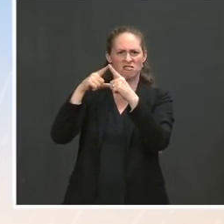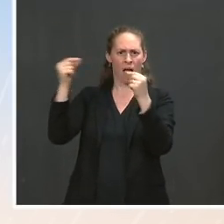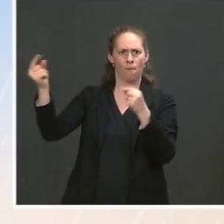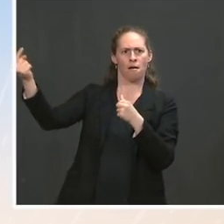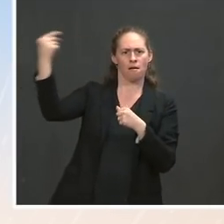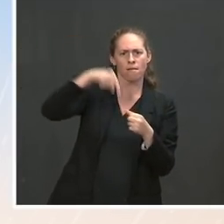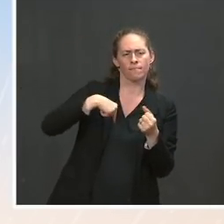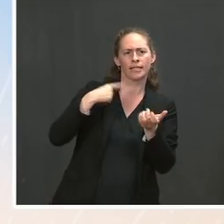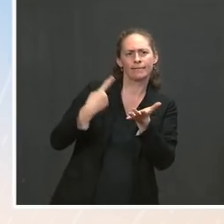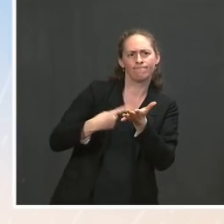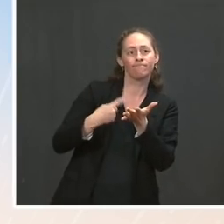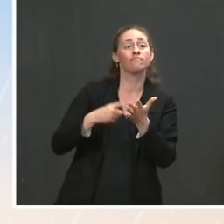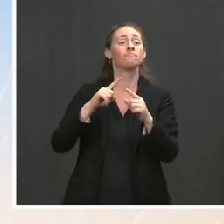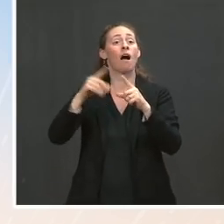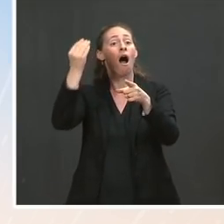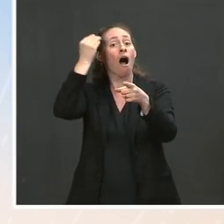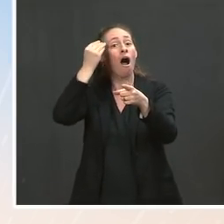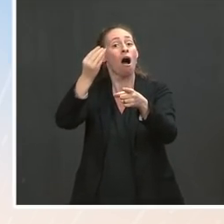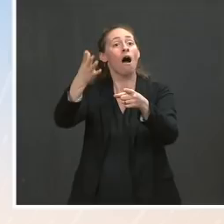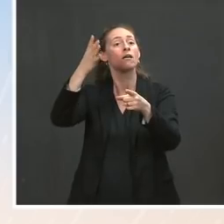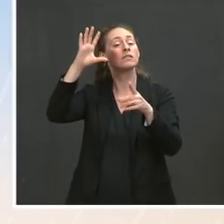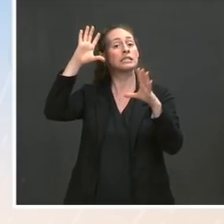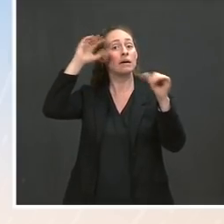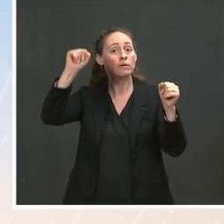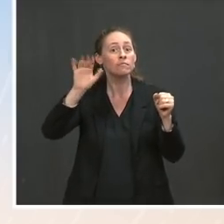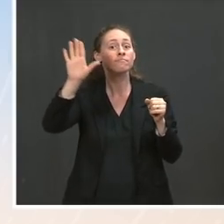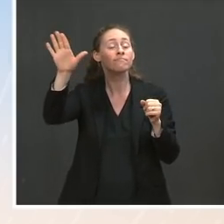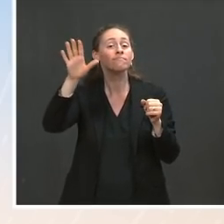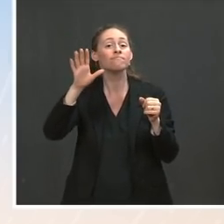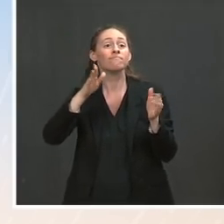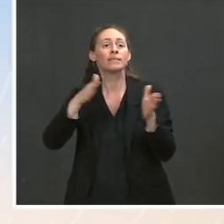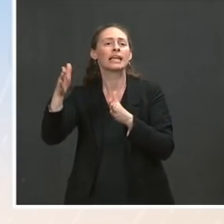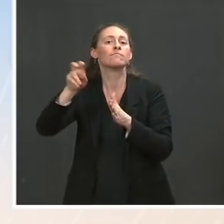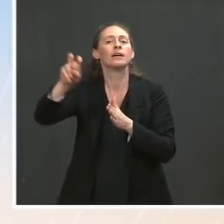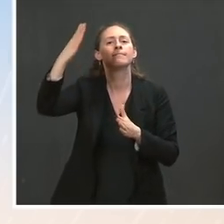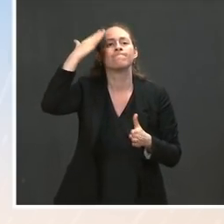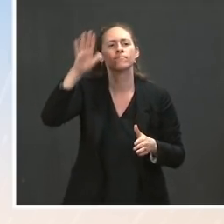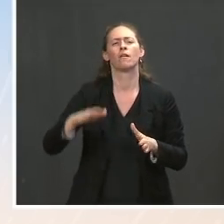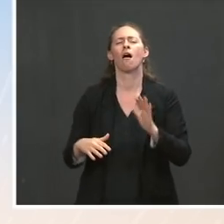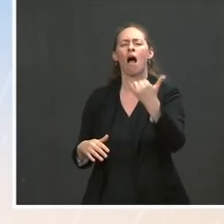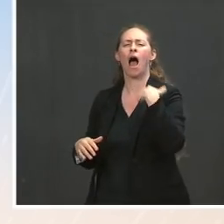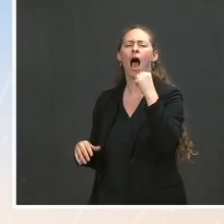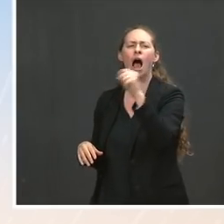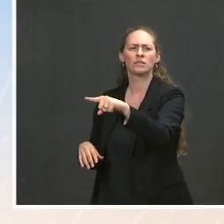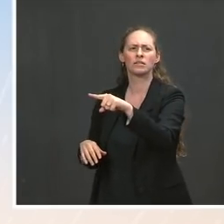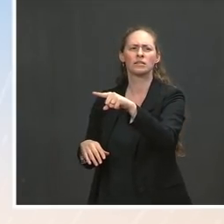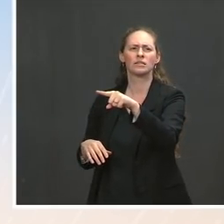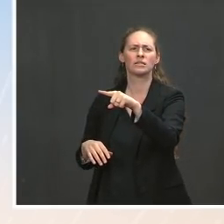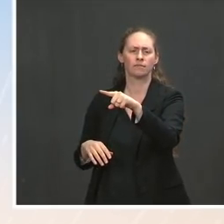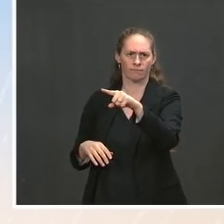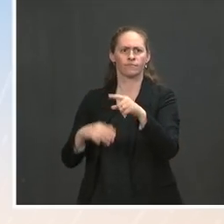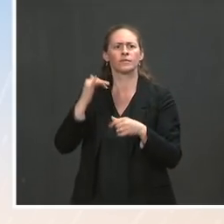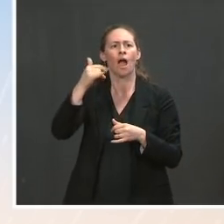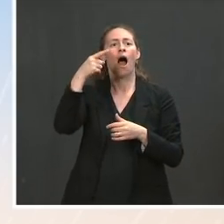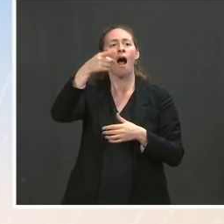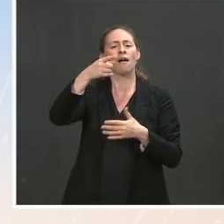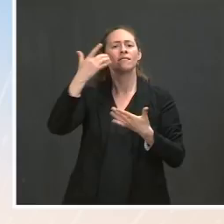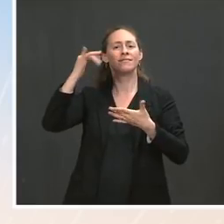The Press: And then there's this ship stuck in the Suez Canal. Has the US offered to help or provide any kind of assistance to resolve the problem?